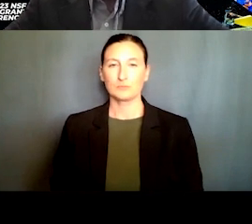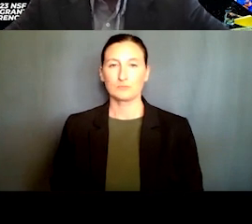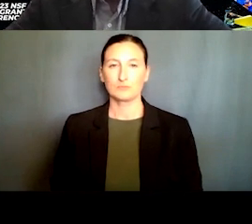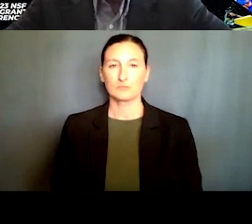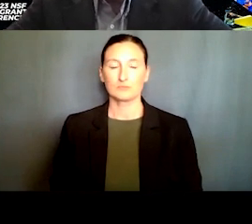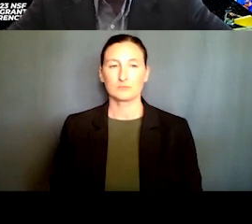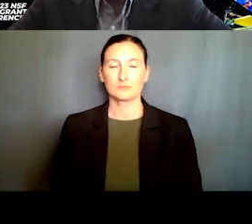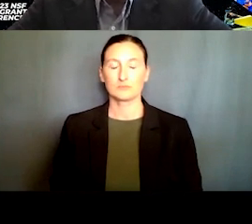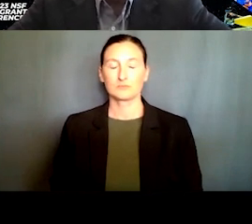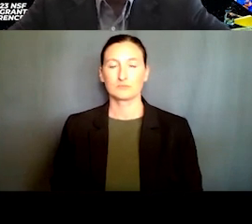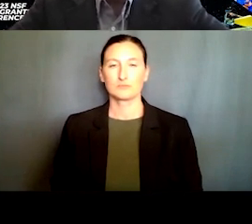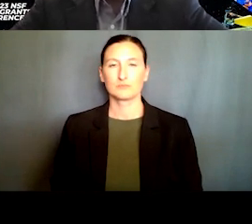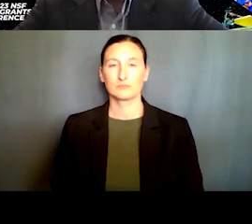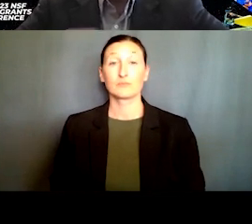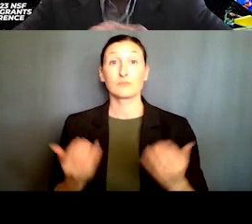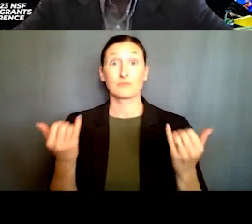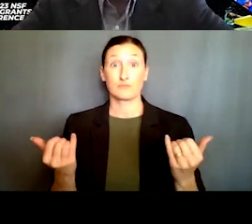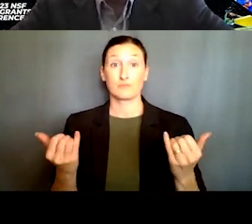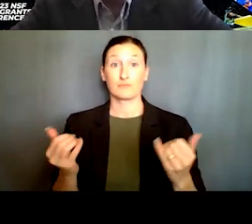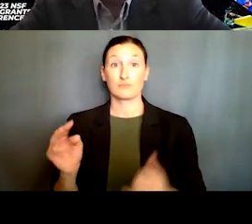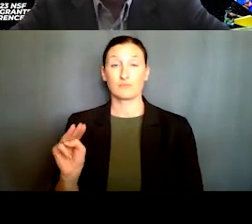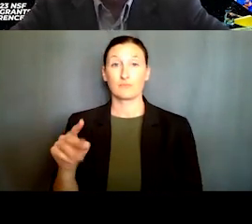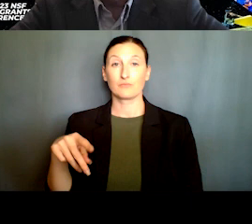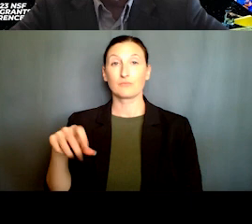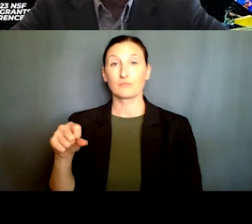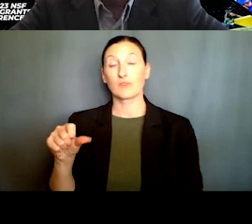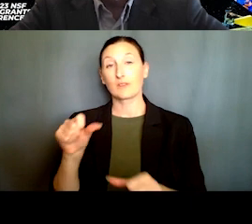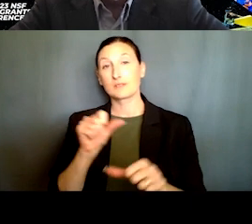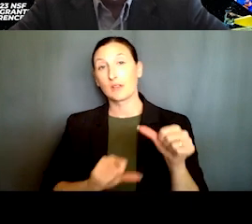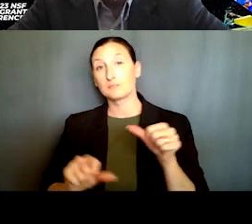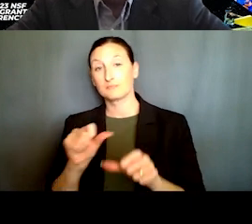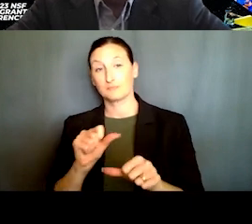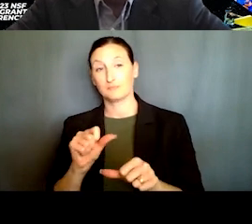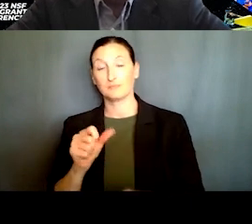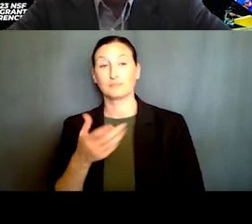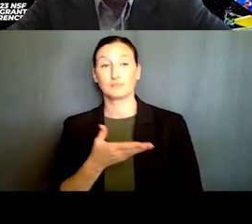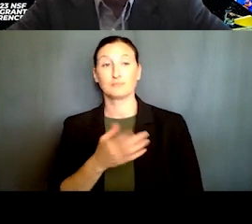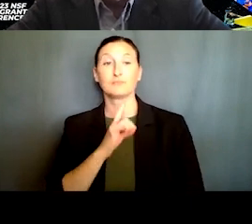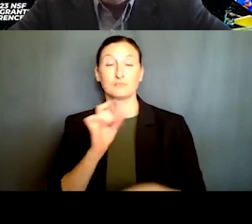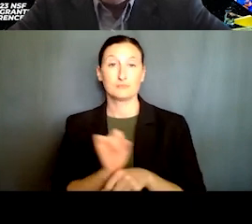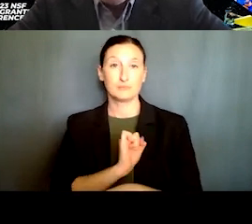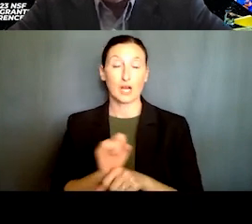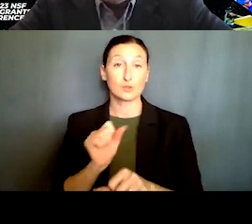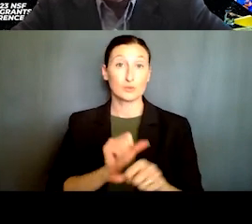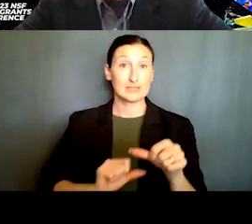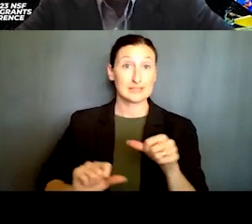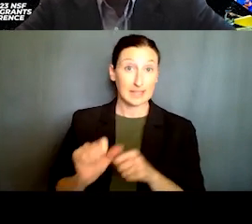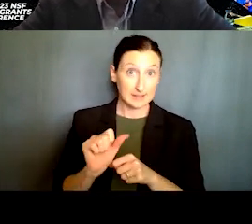That's the numbers. Next, MPS science, so the actual science of the MPS director,